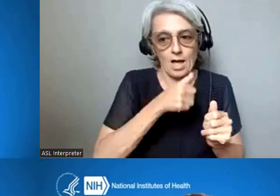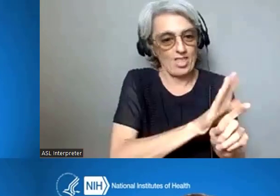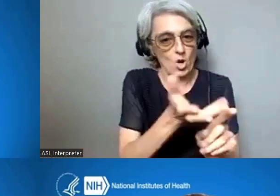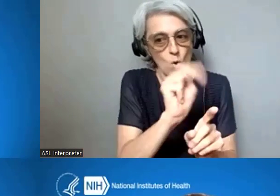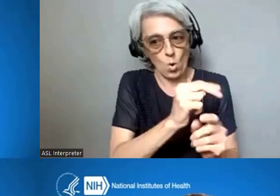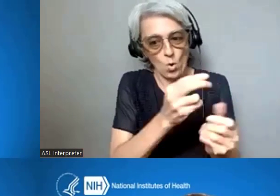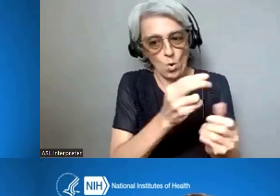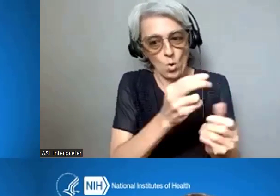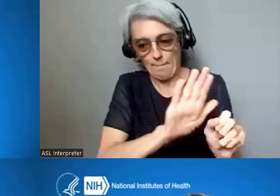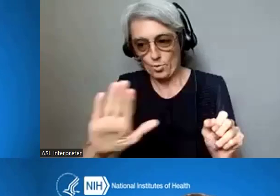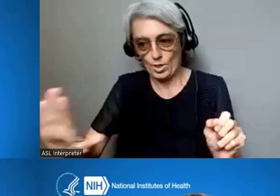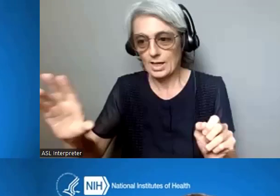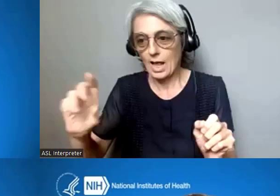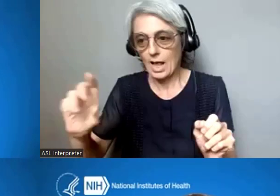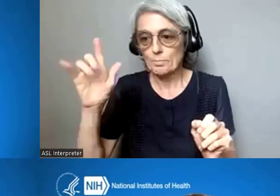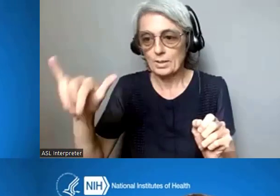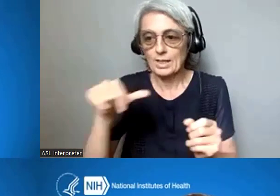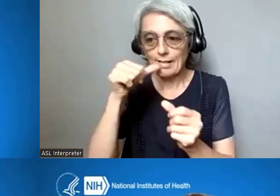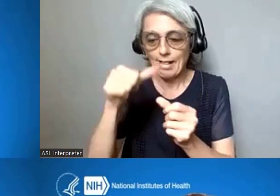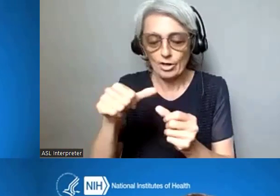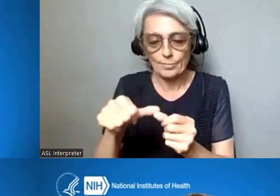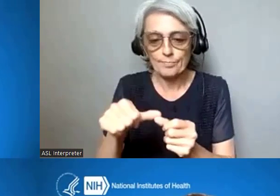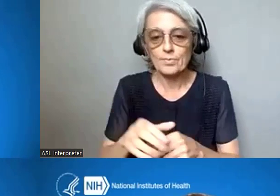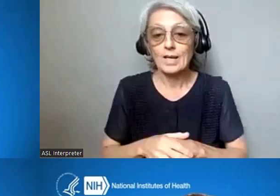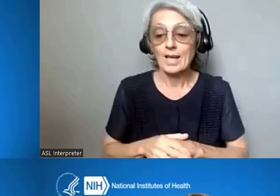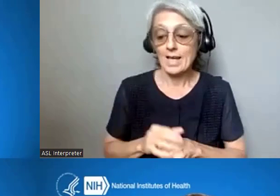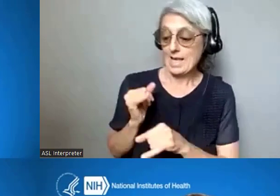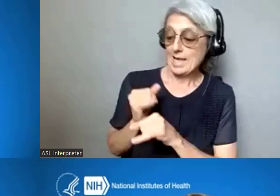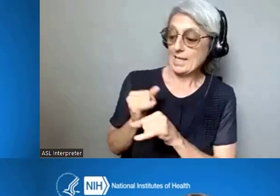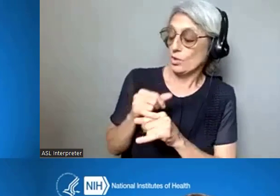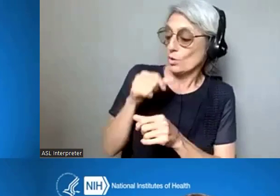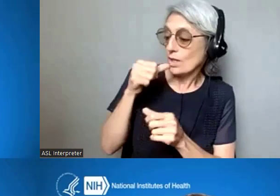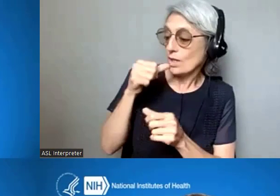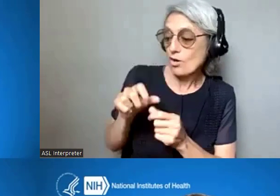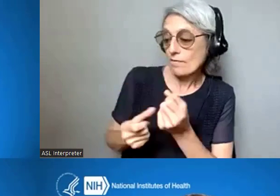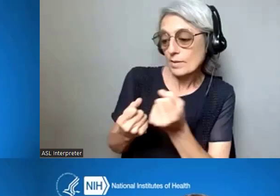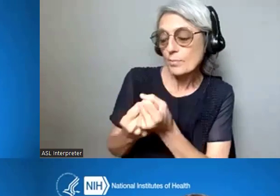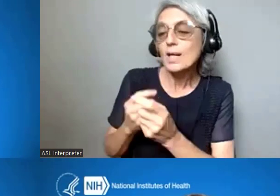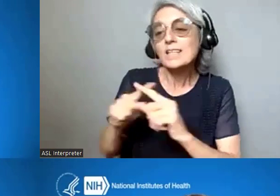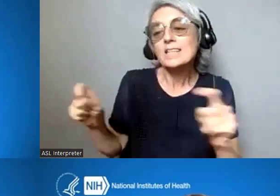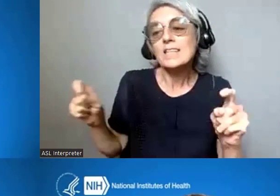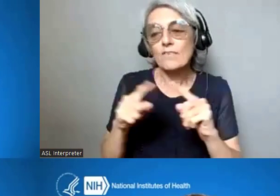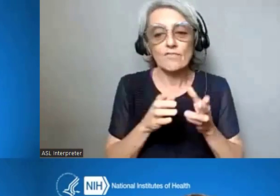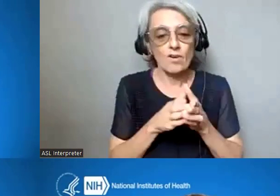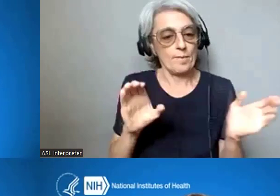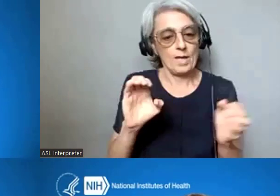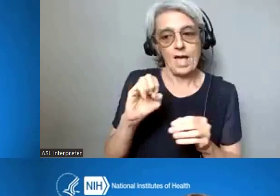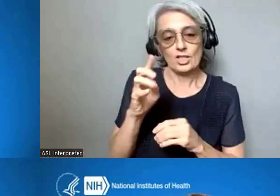An institutional letter of support is different from that eligibility letter, and is welcome, but is not required,